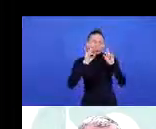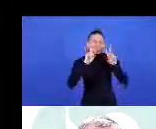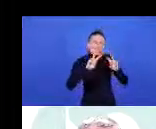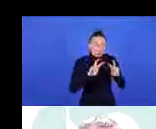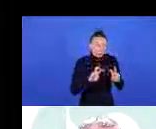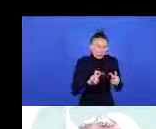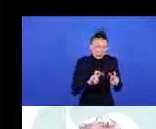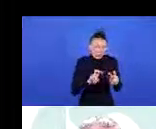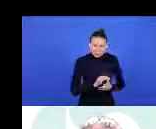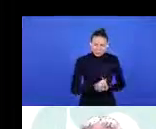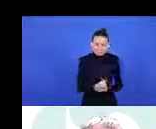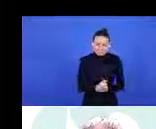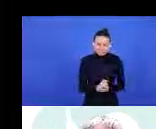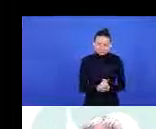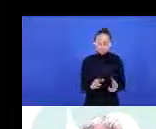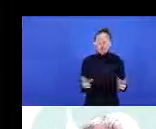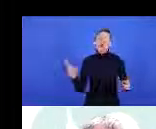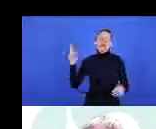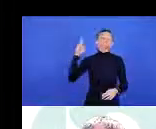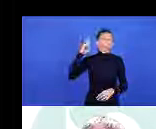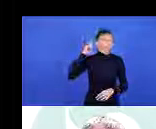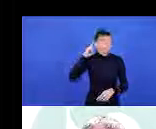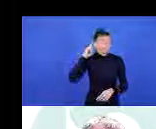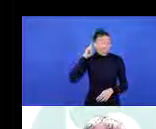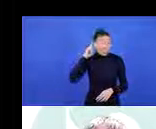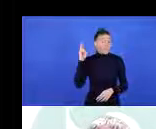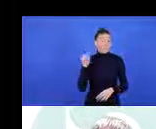you decide on the cochlear implants, you need to research them,